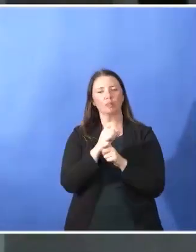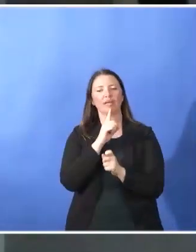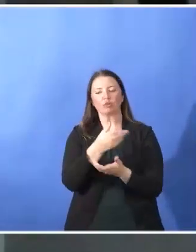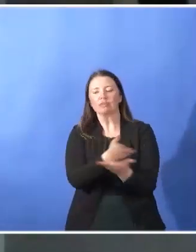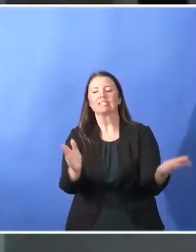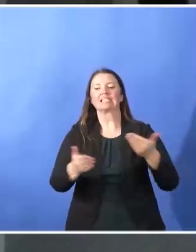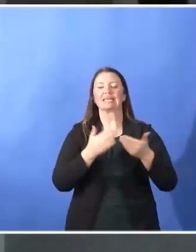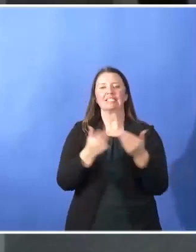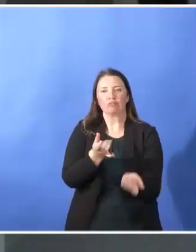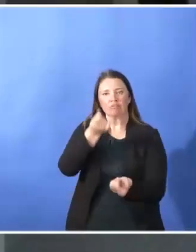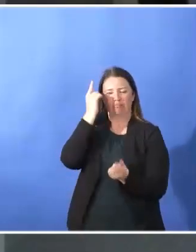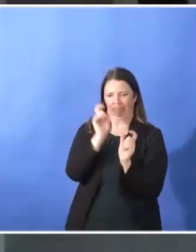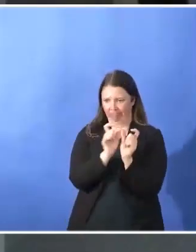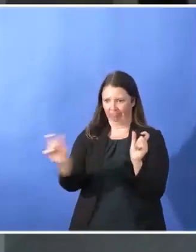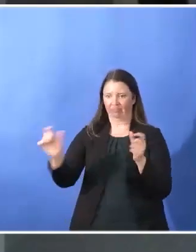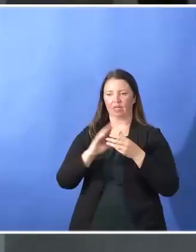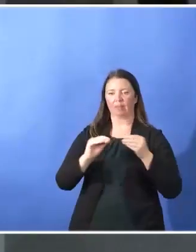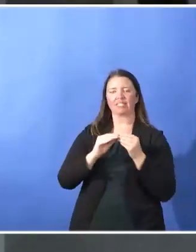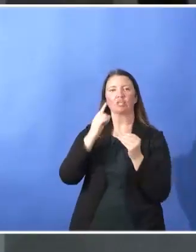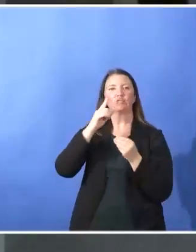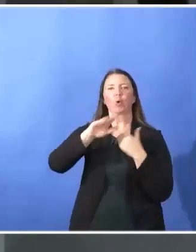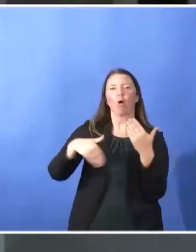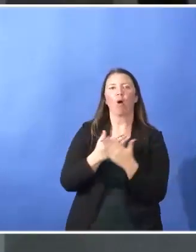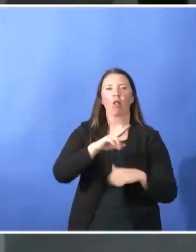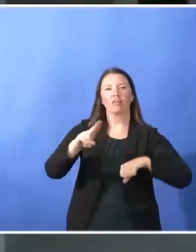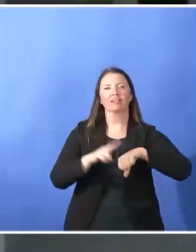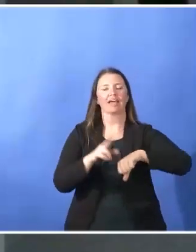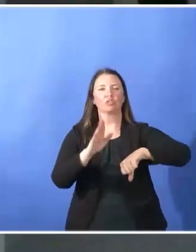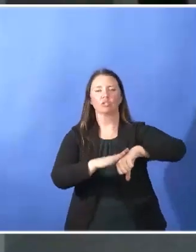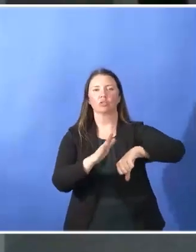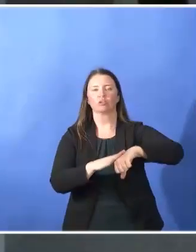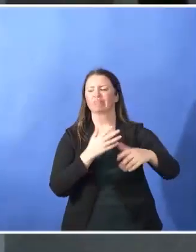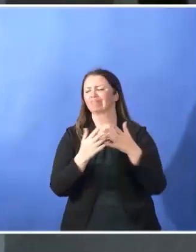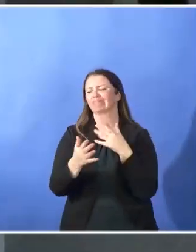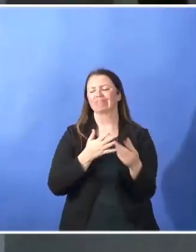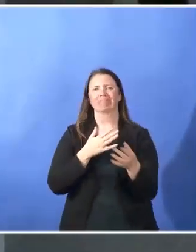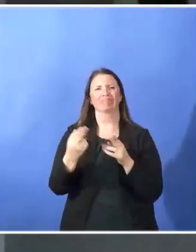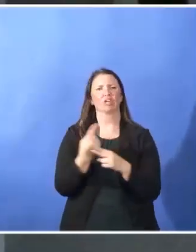LEGACY FORMAT.